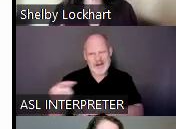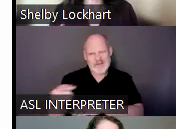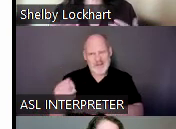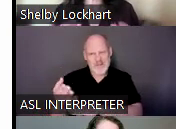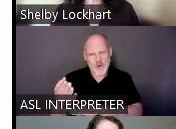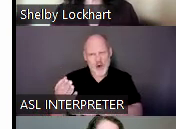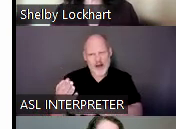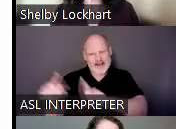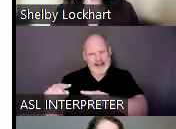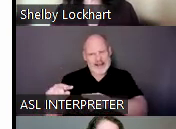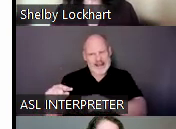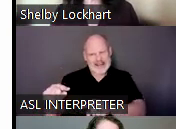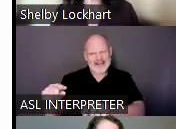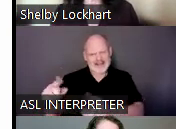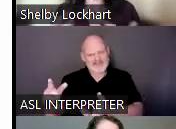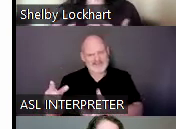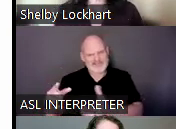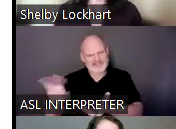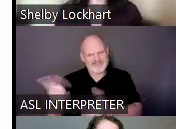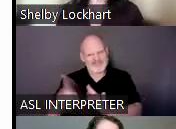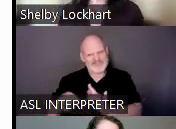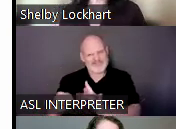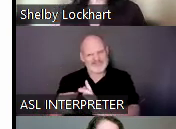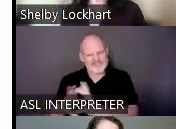are we really having an impact there? And are we doing what we said we would